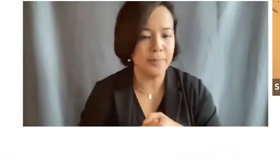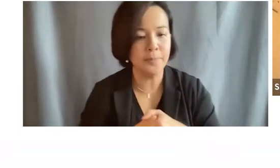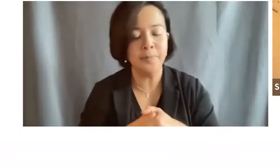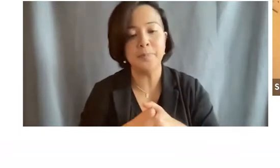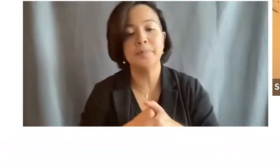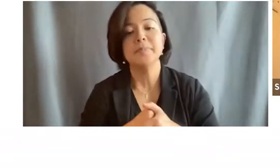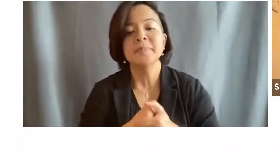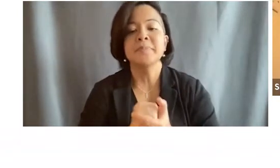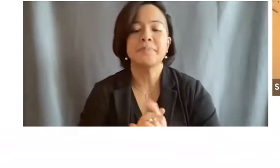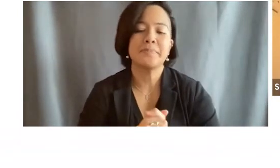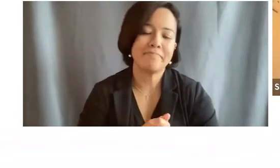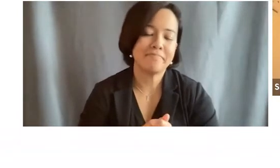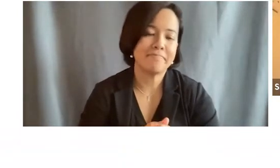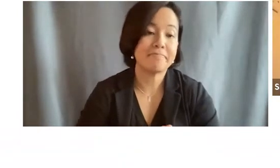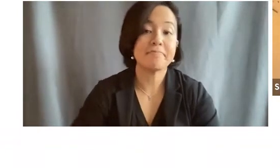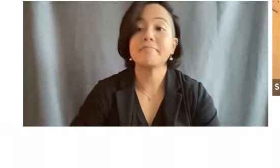So so I'm at the global level.